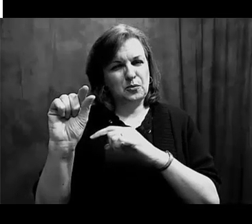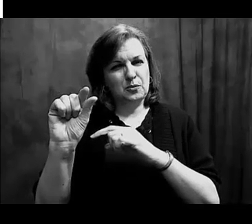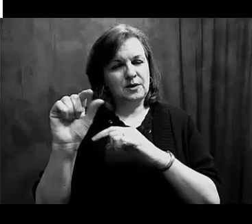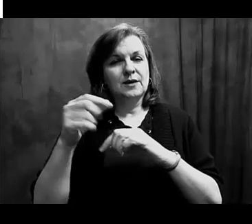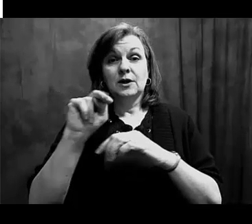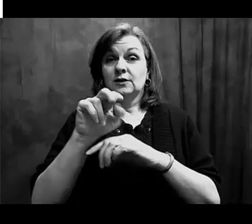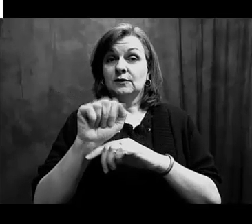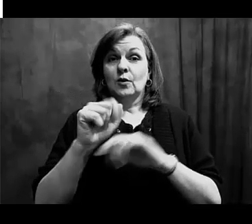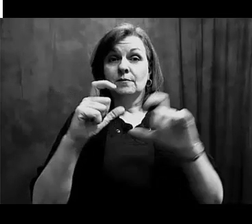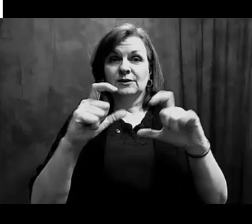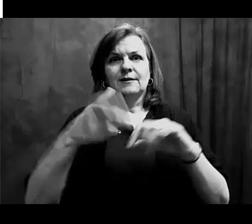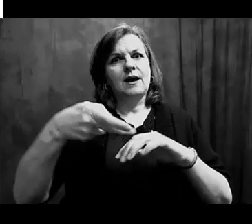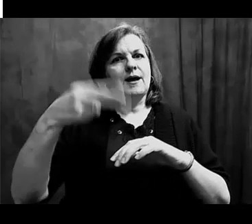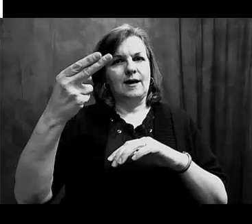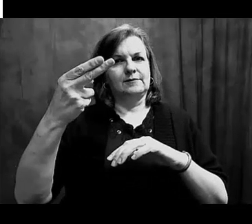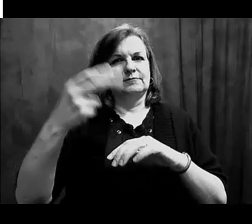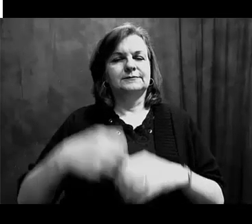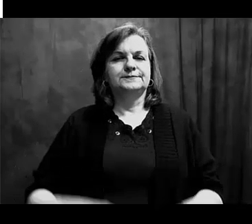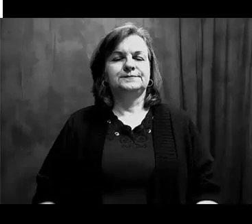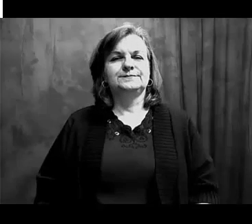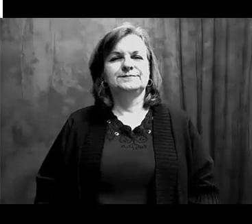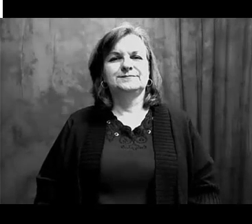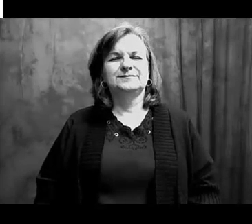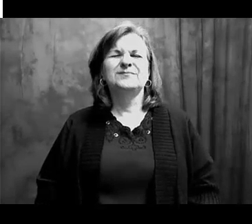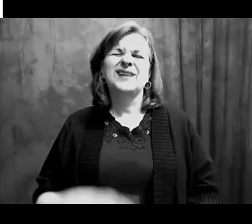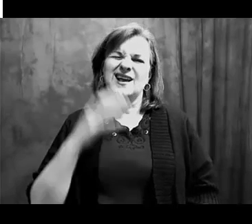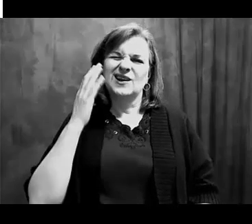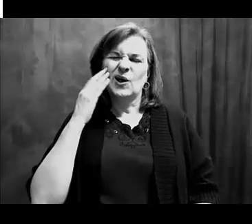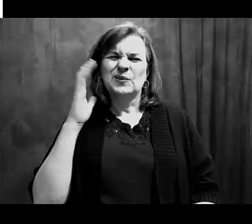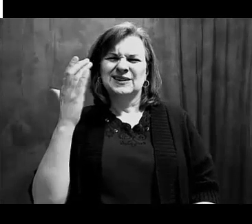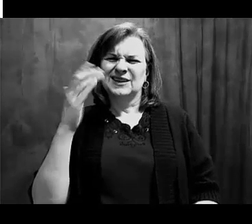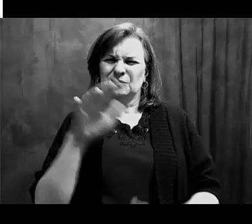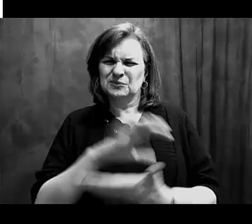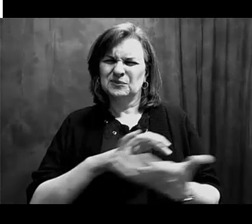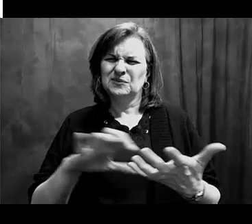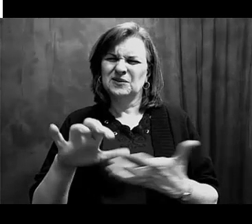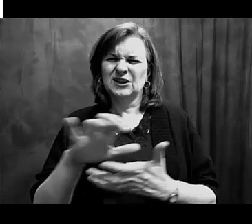being high now I know this might confuse some of you because